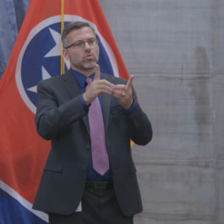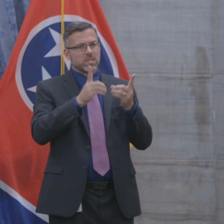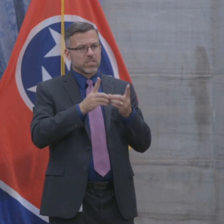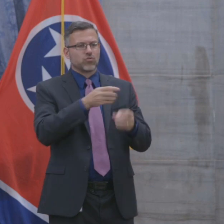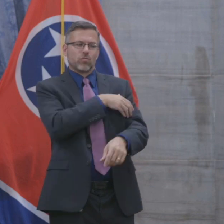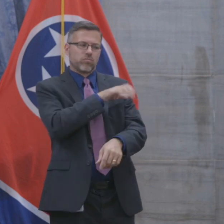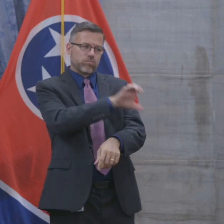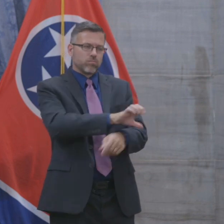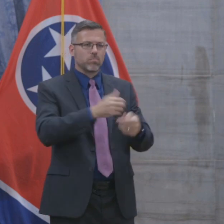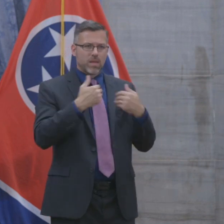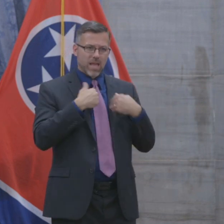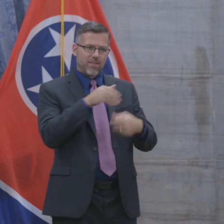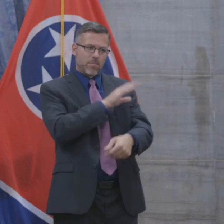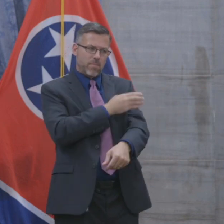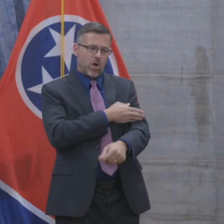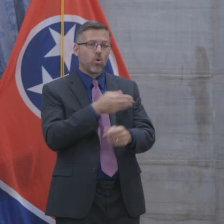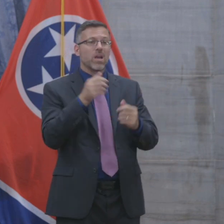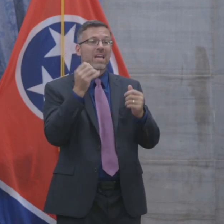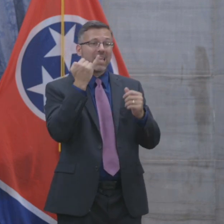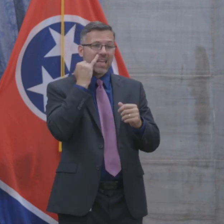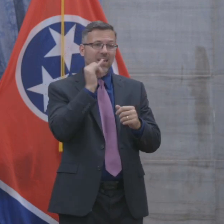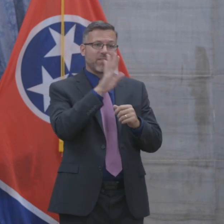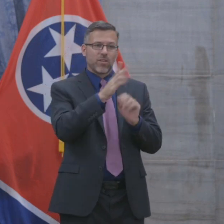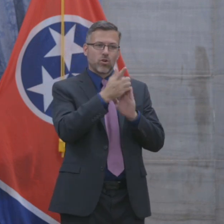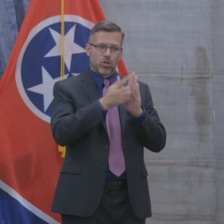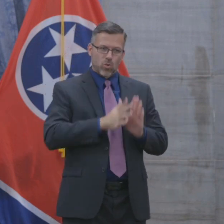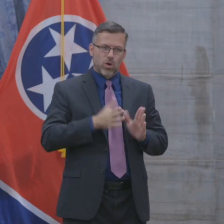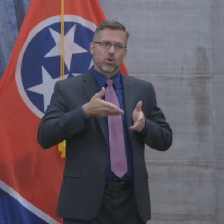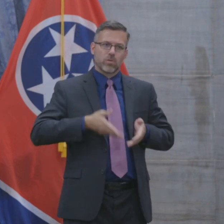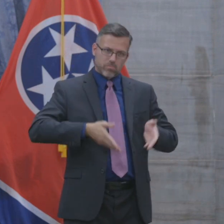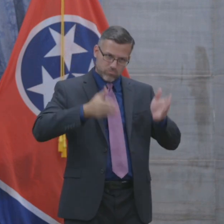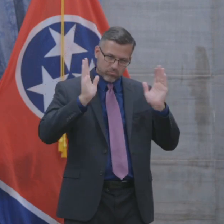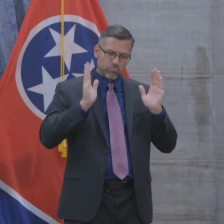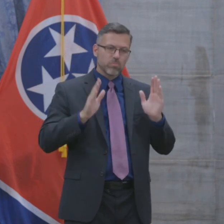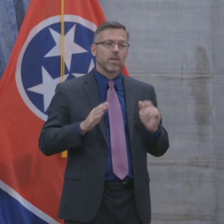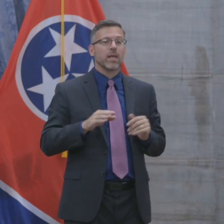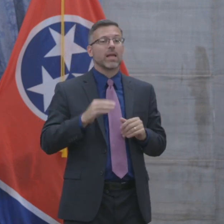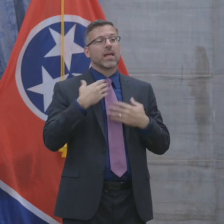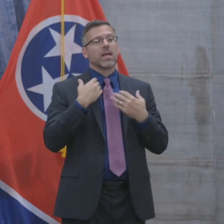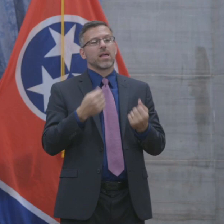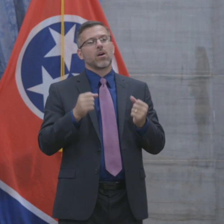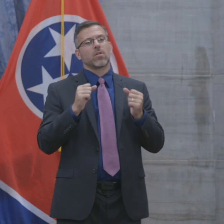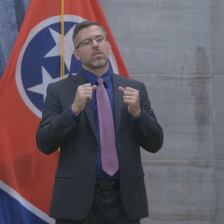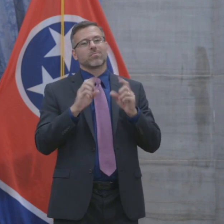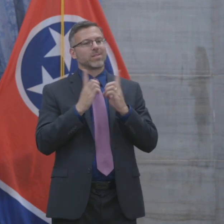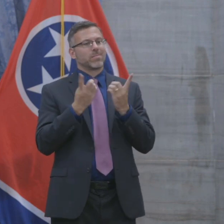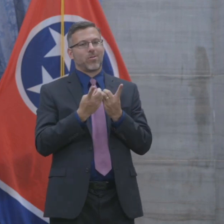done. DR. PIERCEY: The question is about health department and school communication.